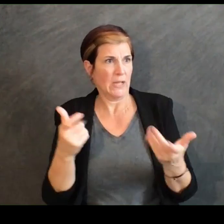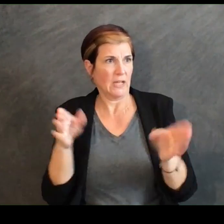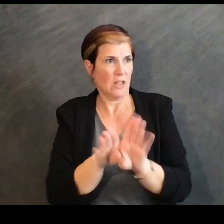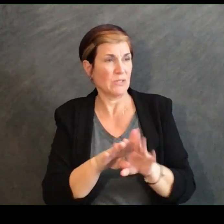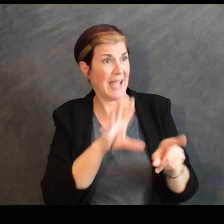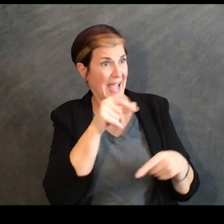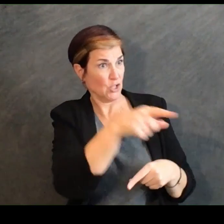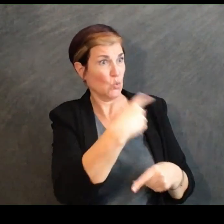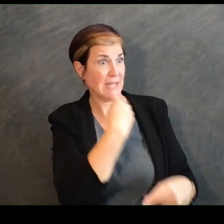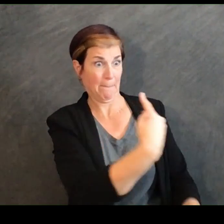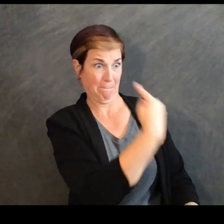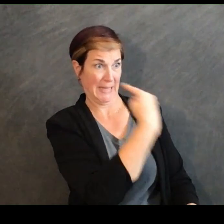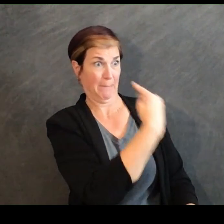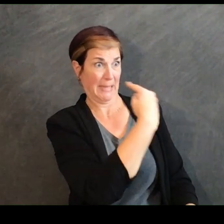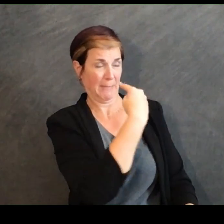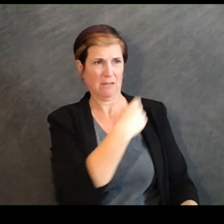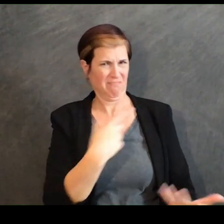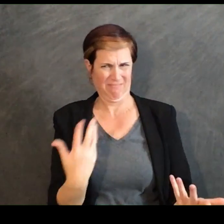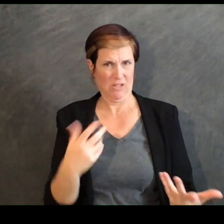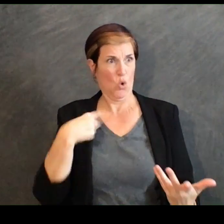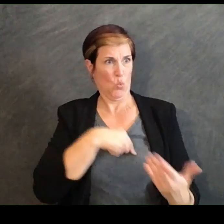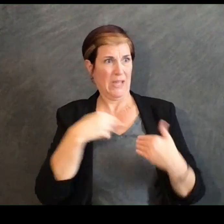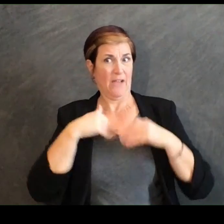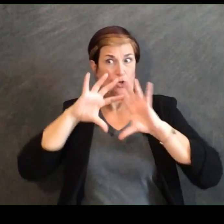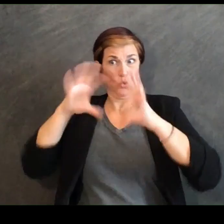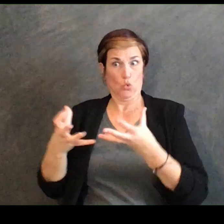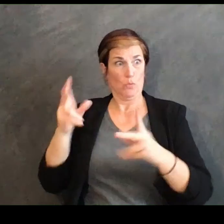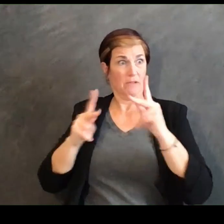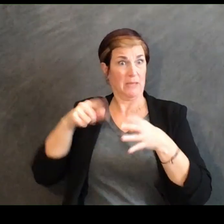group of people I could I could ask perhaps by administration but I could